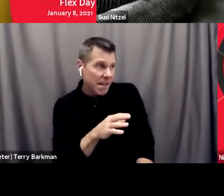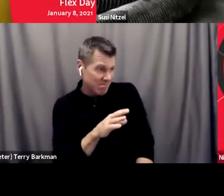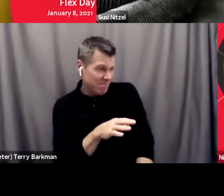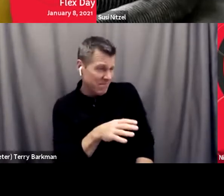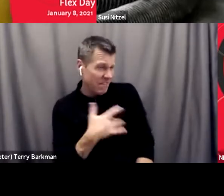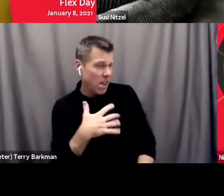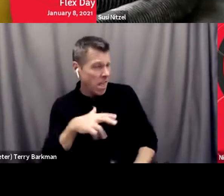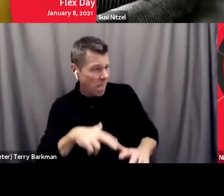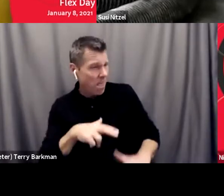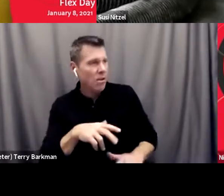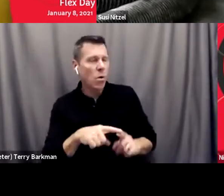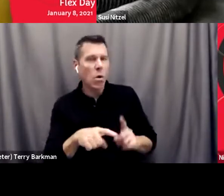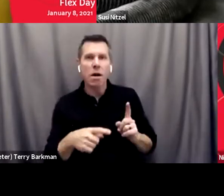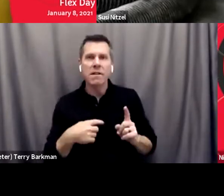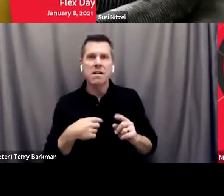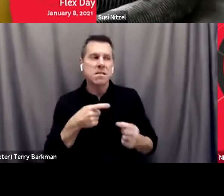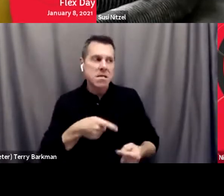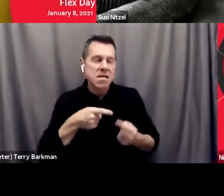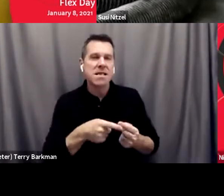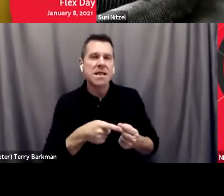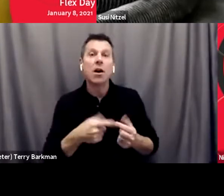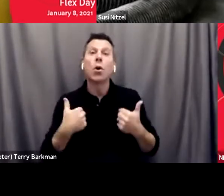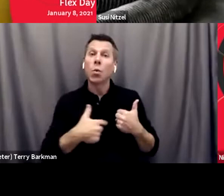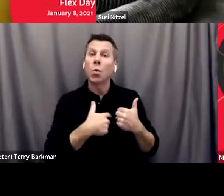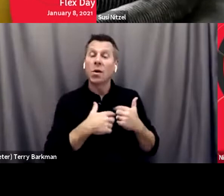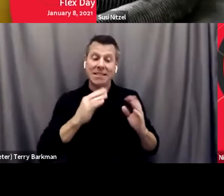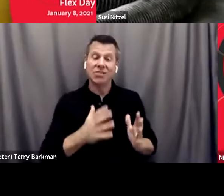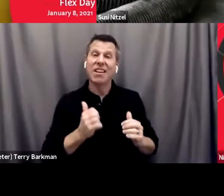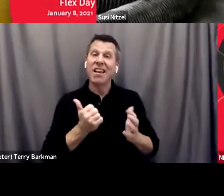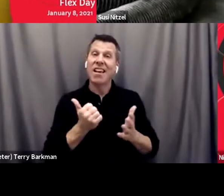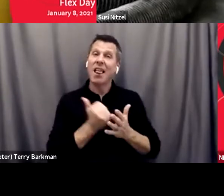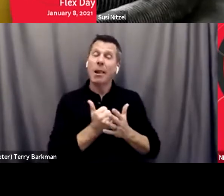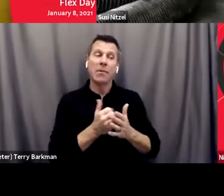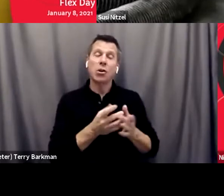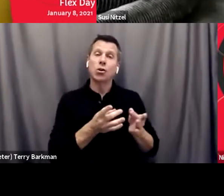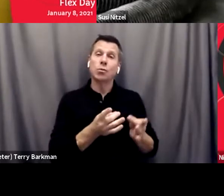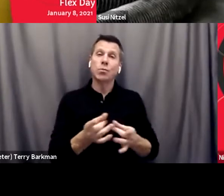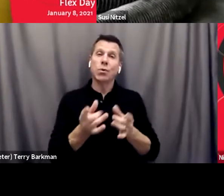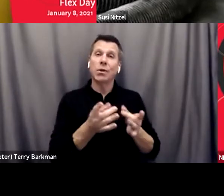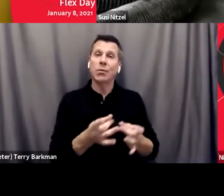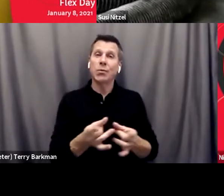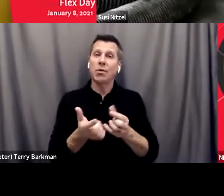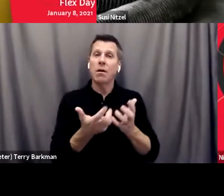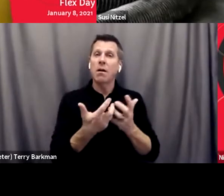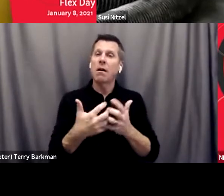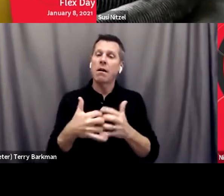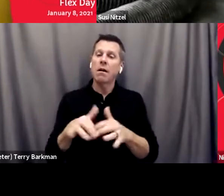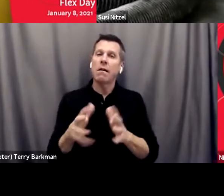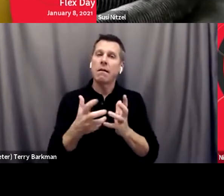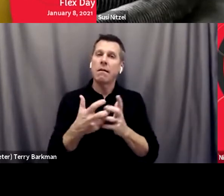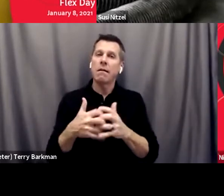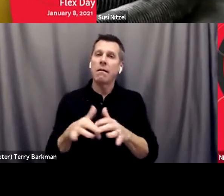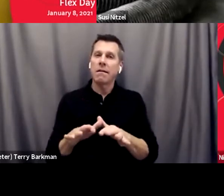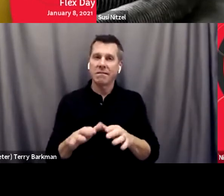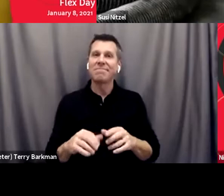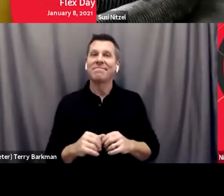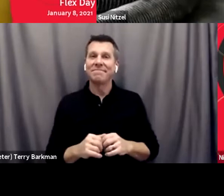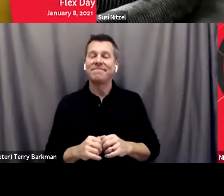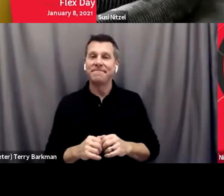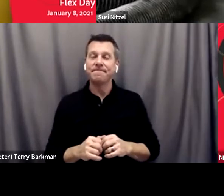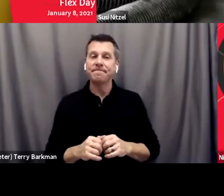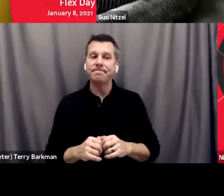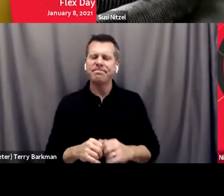that, that we can that participate in that again, outside of, of our classrooms. And then, you know, I'm reminded of the